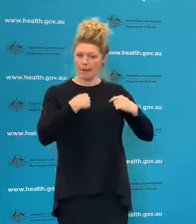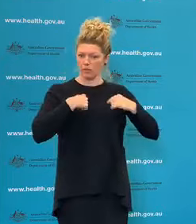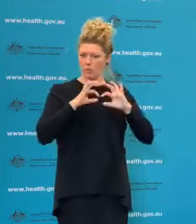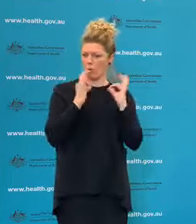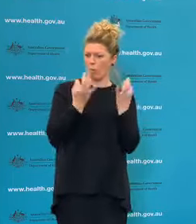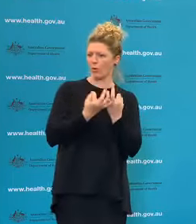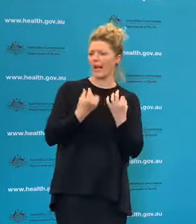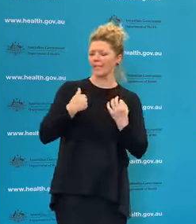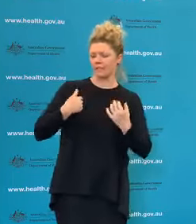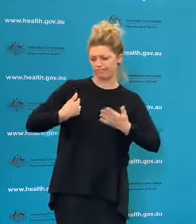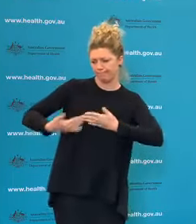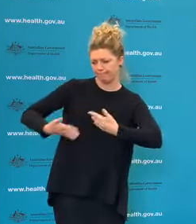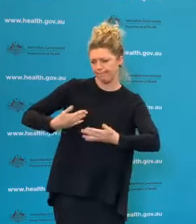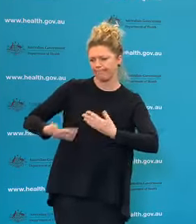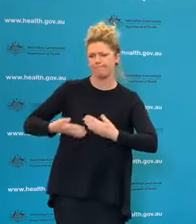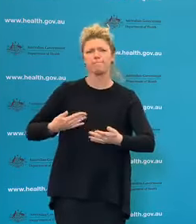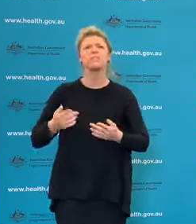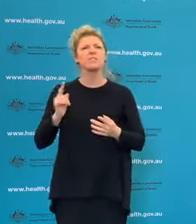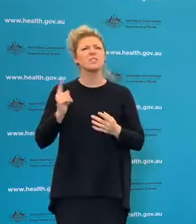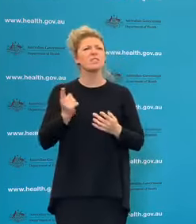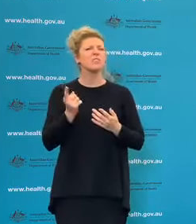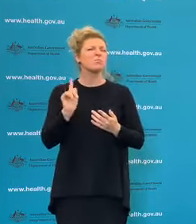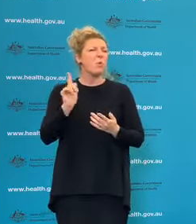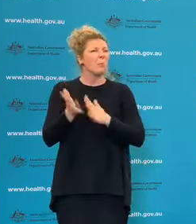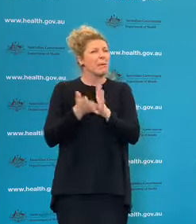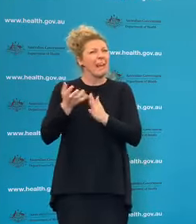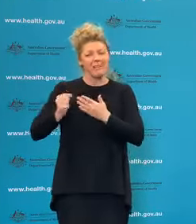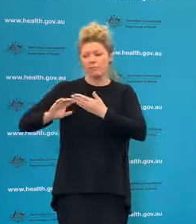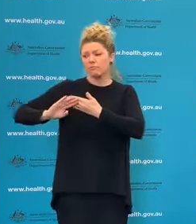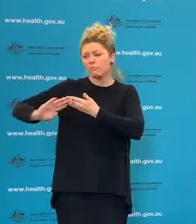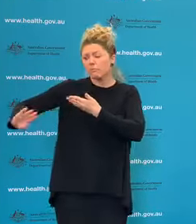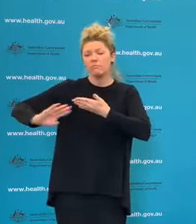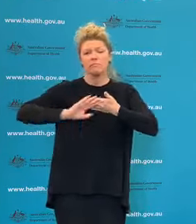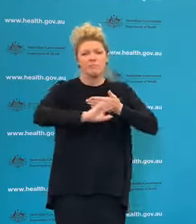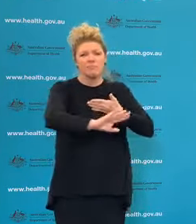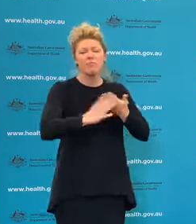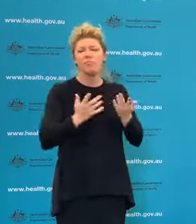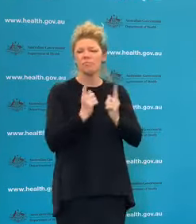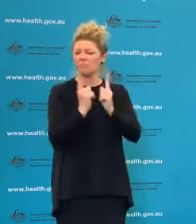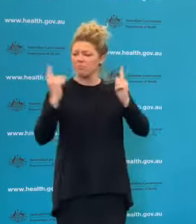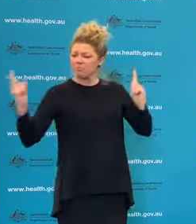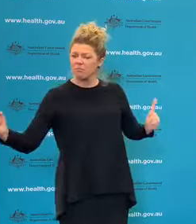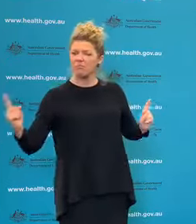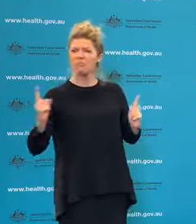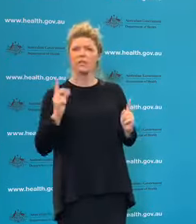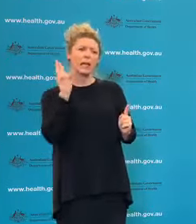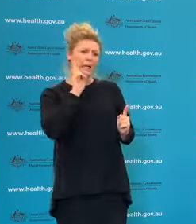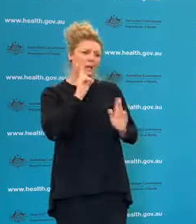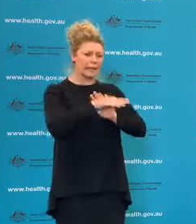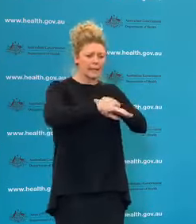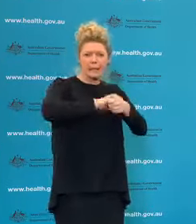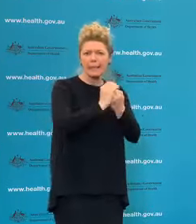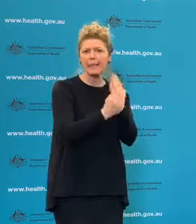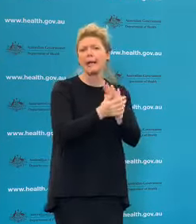distancing and maintaining really high levels of hygiene, during sport as we're asking to the general community to do.